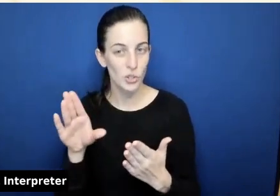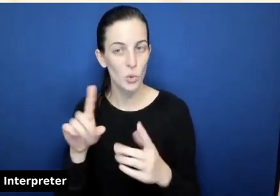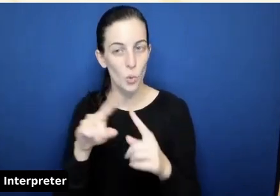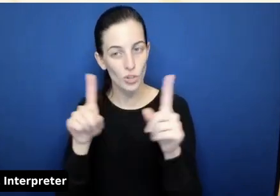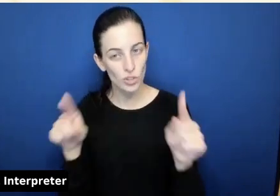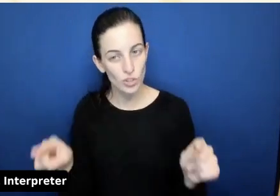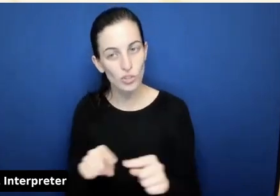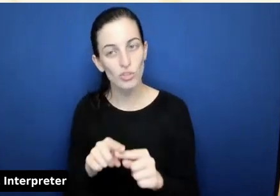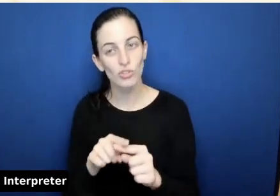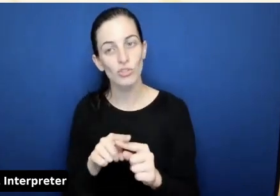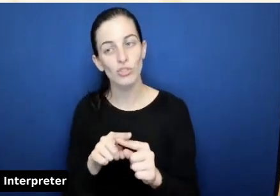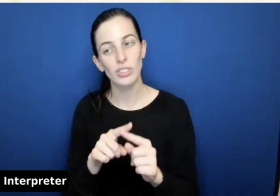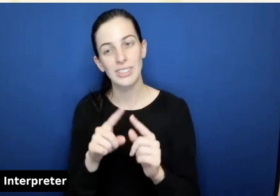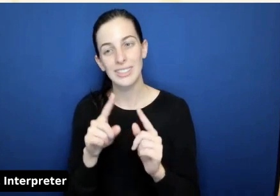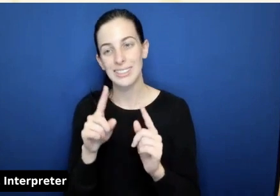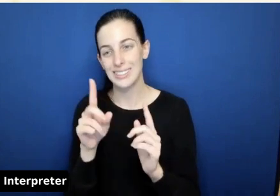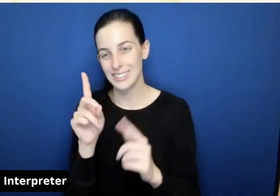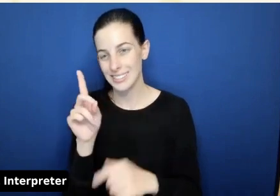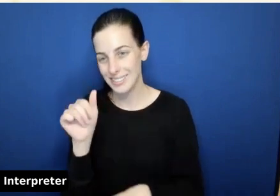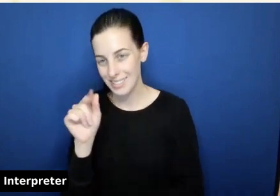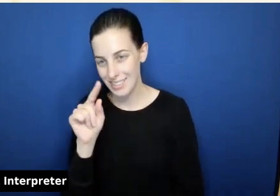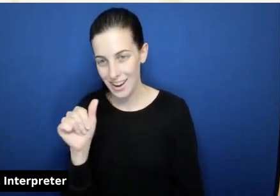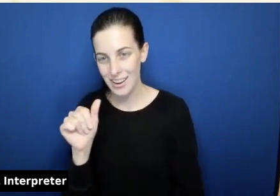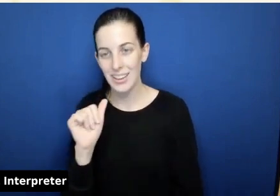to check for correct implementation of ARIA inside your code.